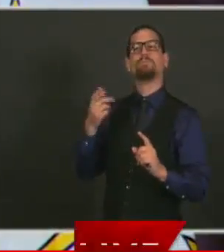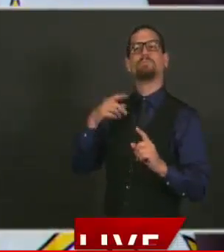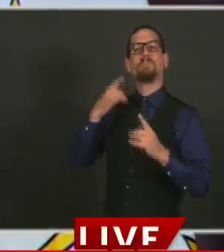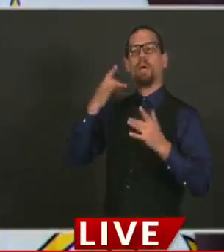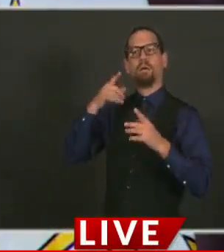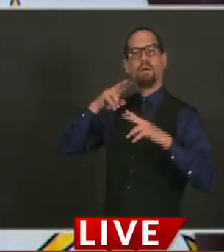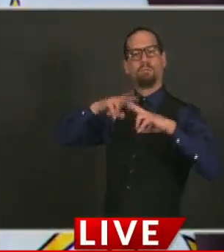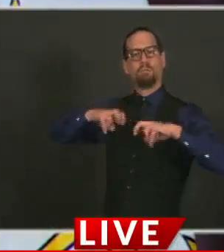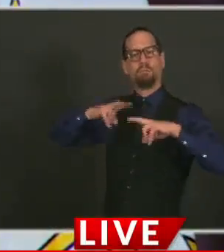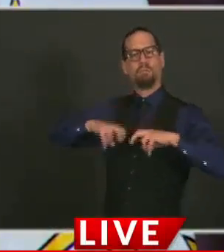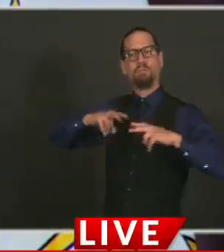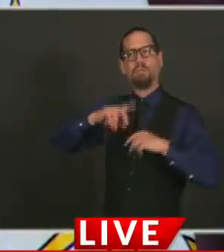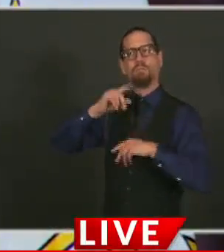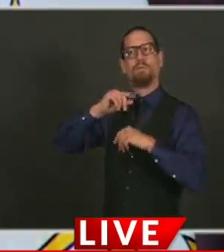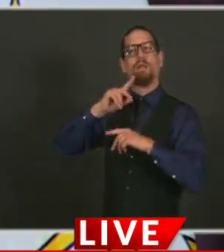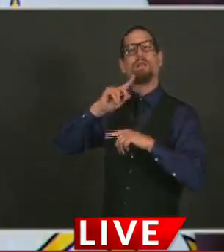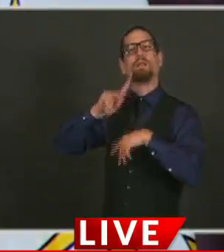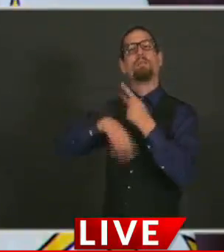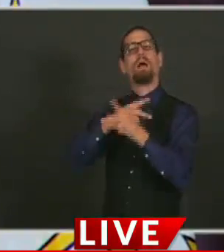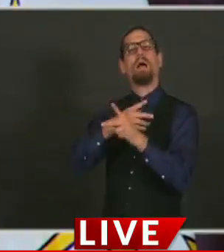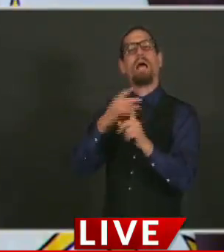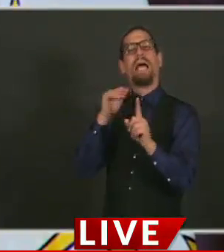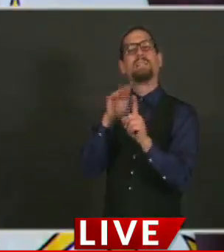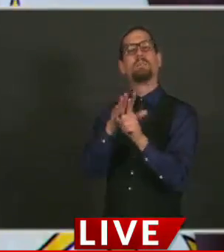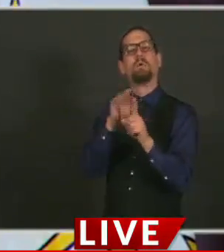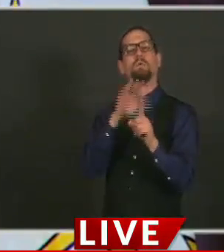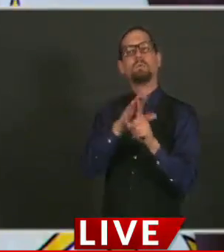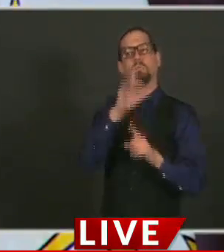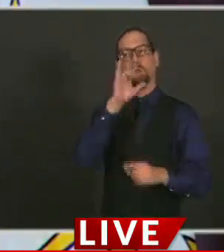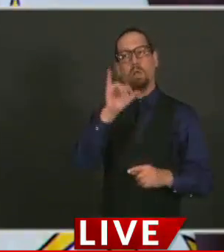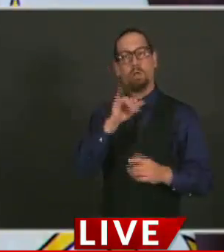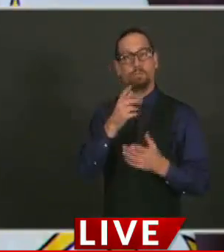CONTACT TRACING HELPS US UNDERSTAND THAT THERE ARE SO